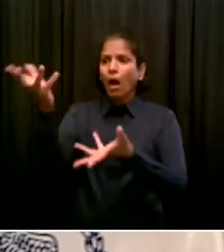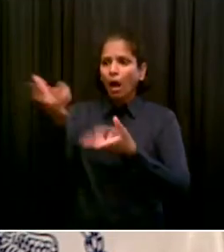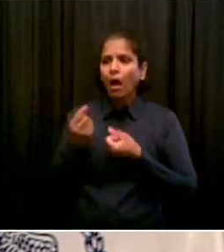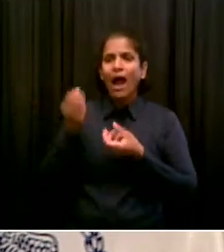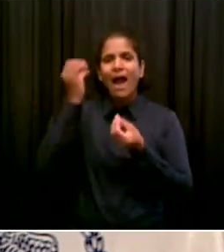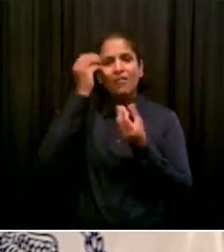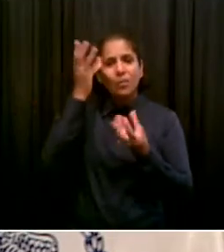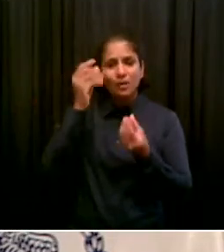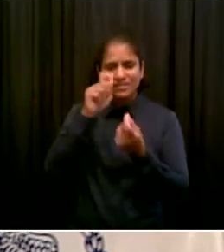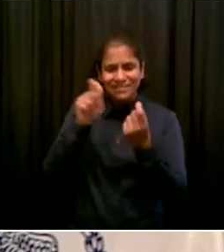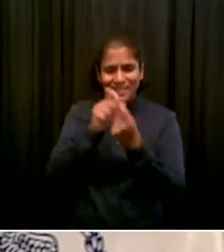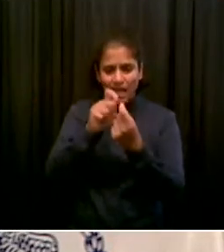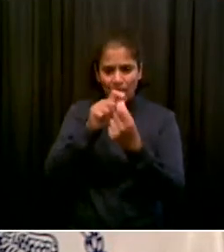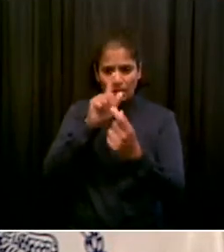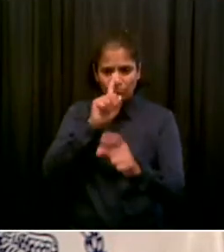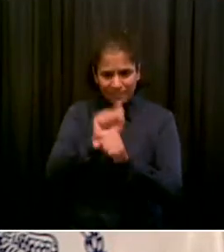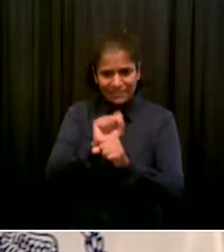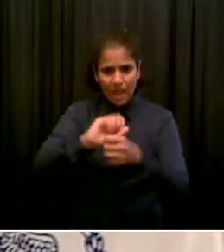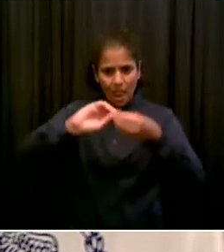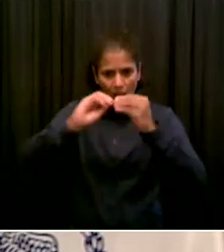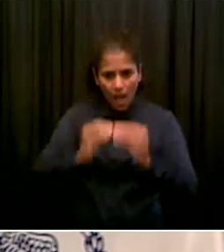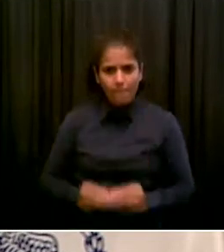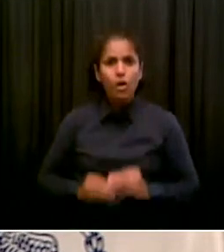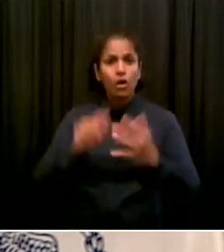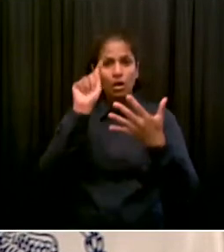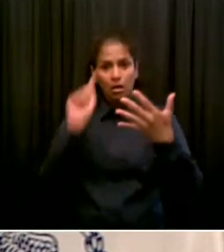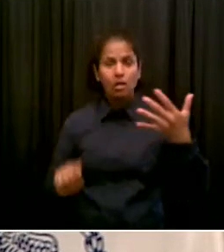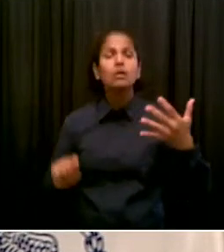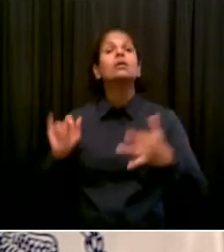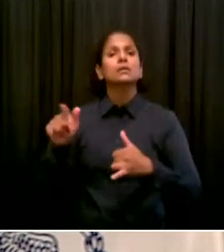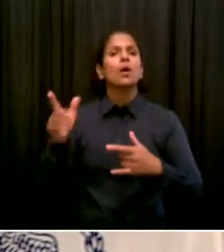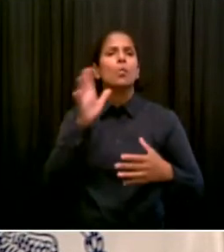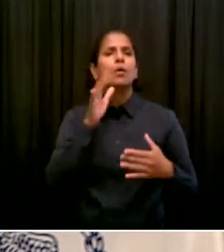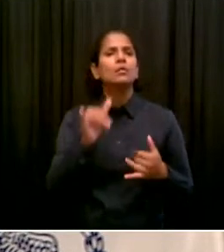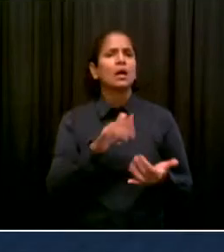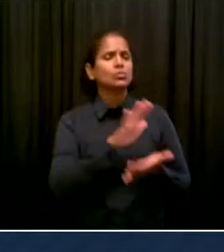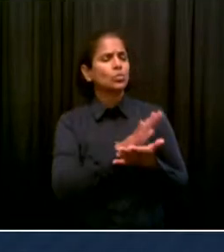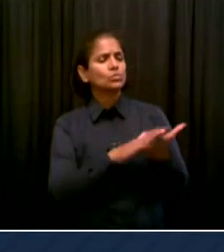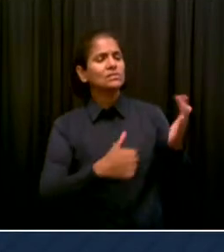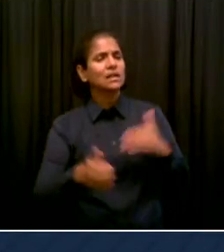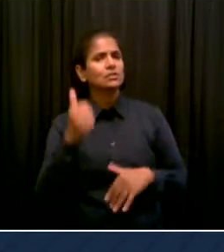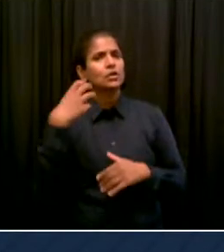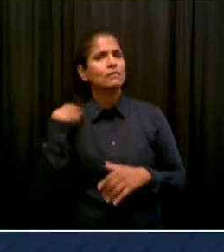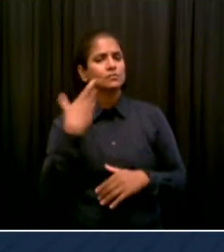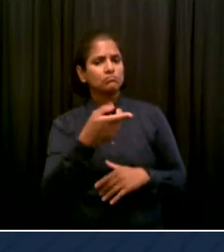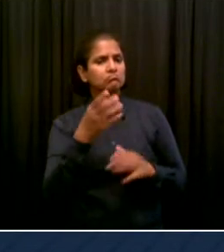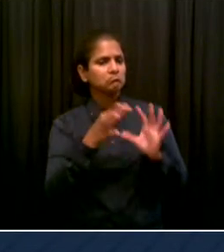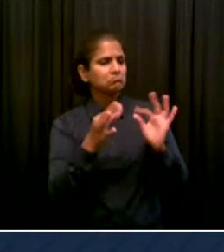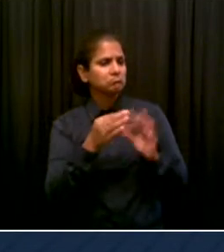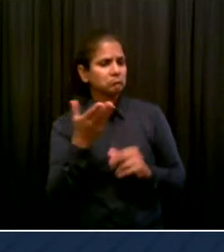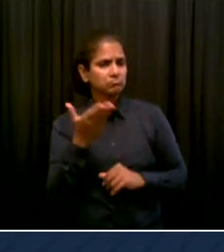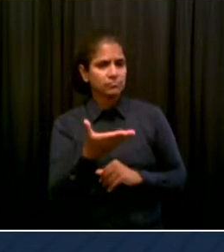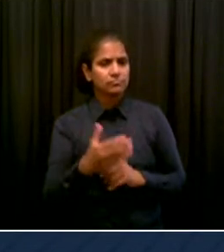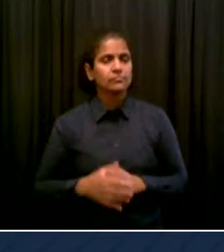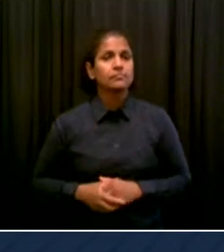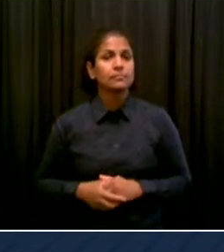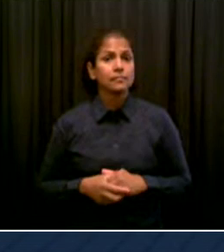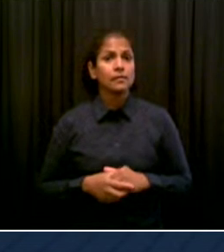AND SOON O THENRY'S FAIRPOINT, WE WILL BE ABLE TO GET HARD